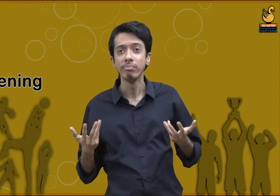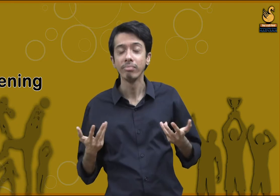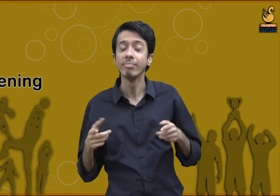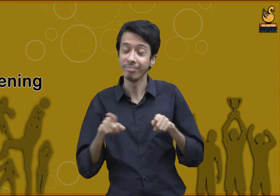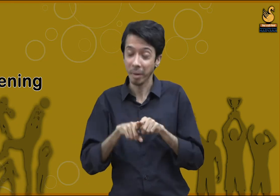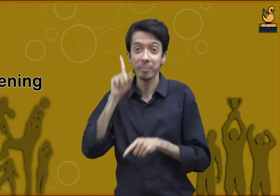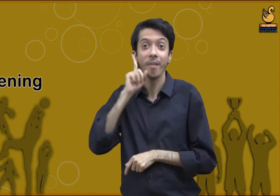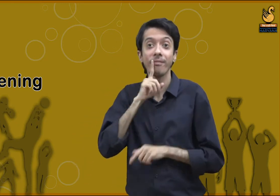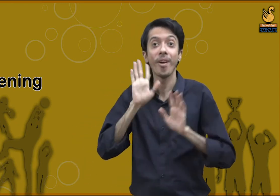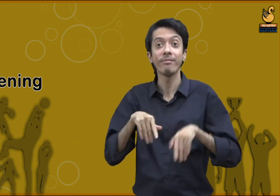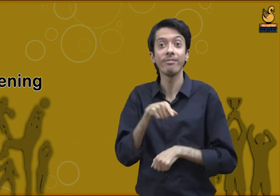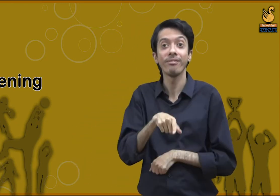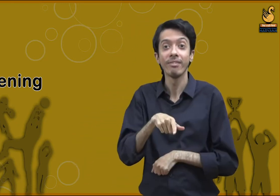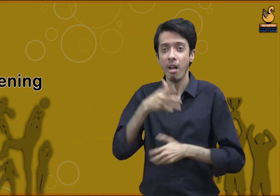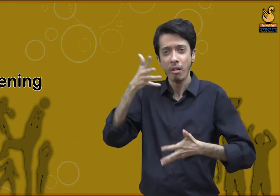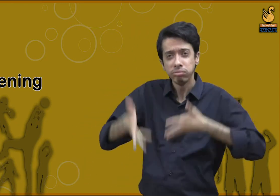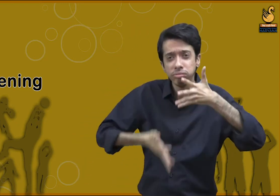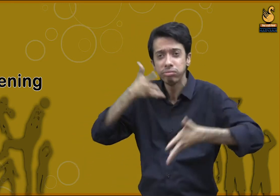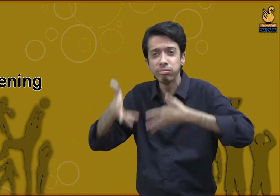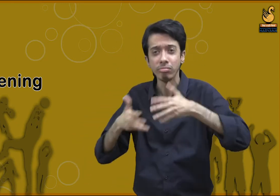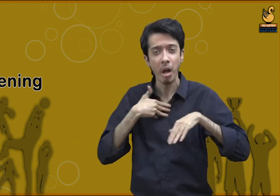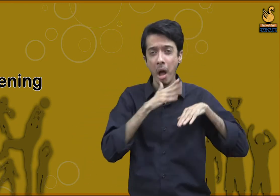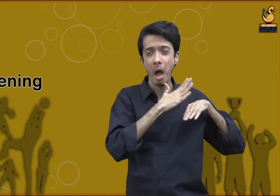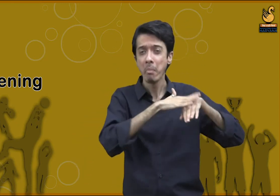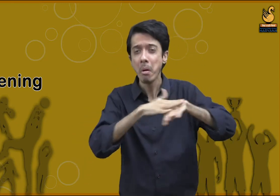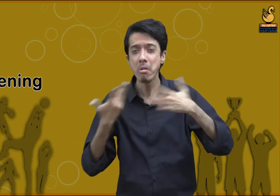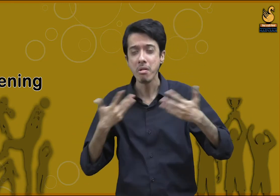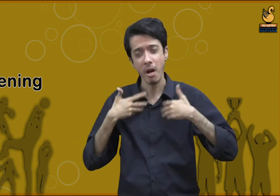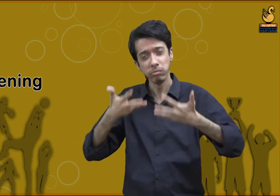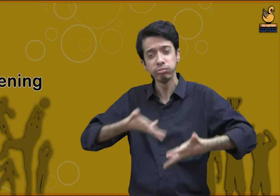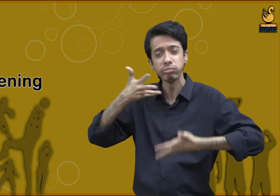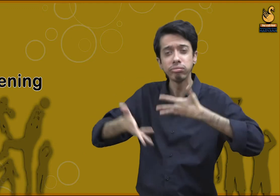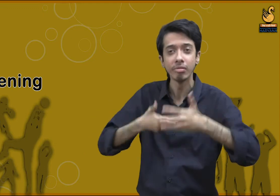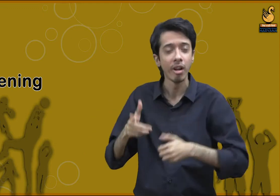Same thing happens with the deaf people. When a deaf person shares his thoughts and experiences